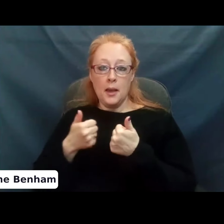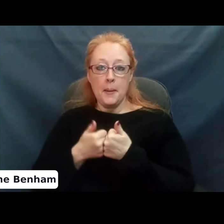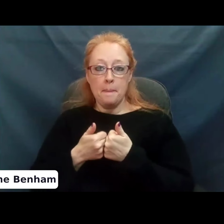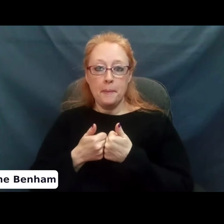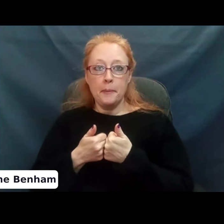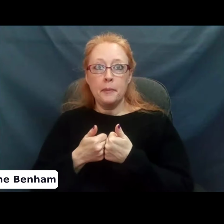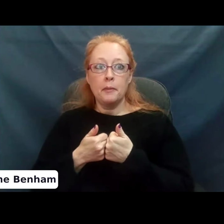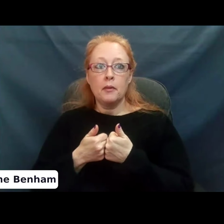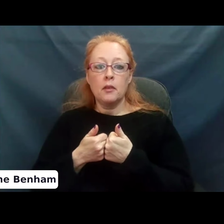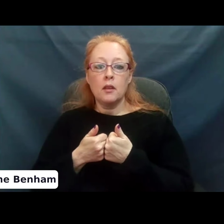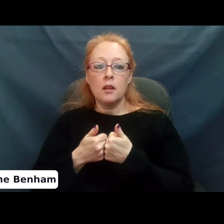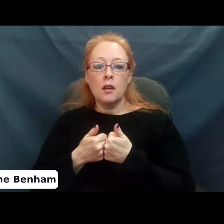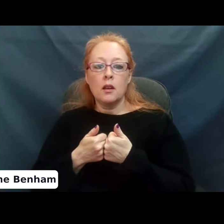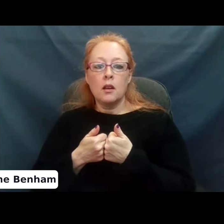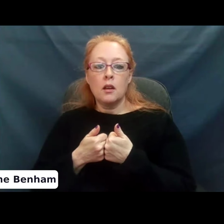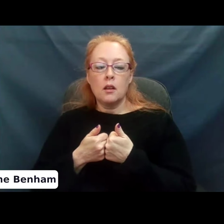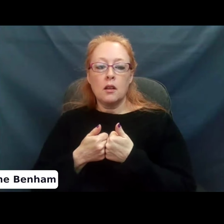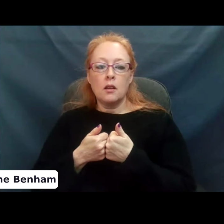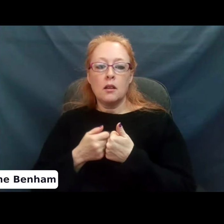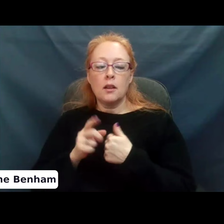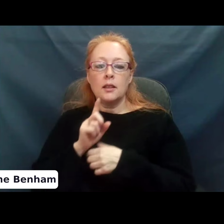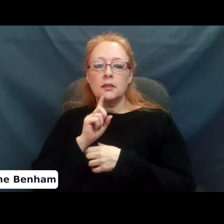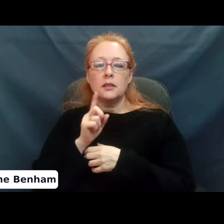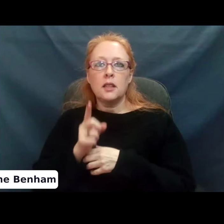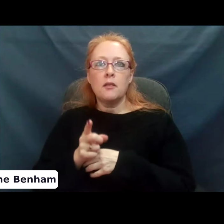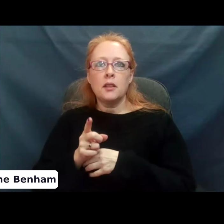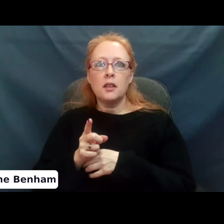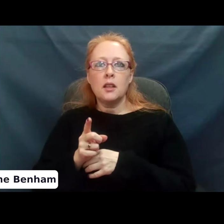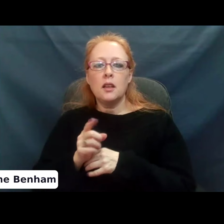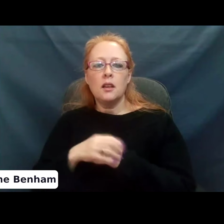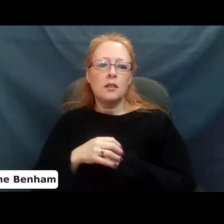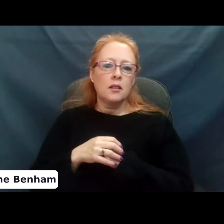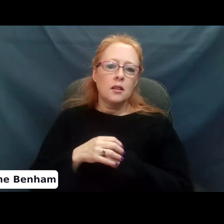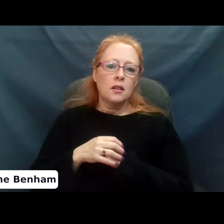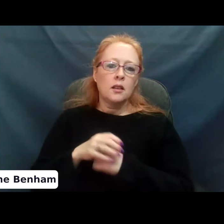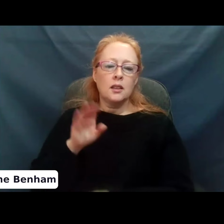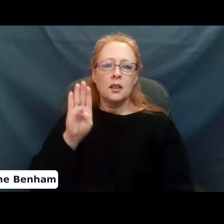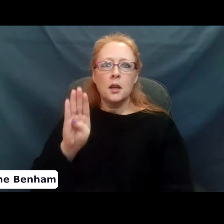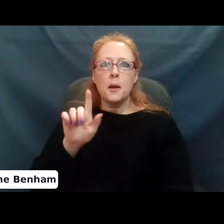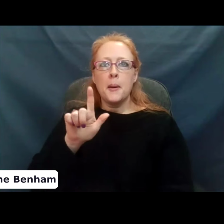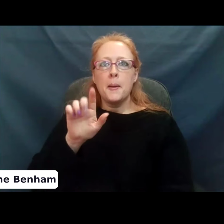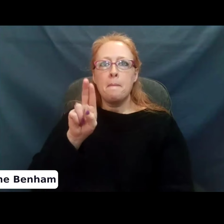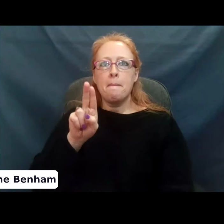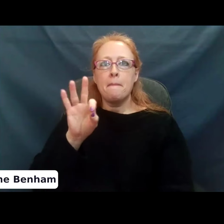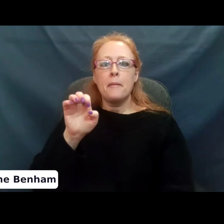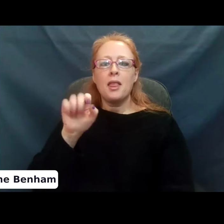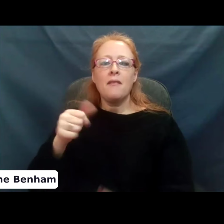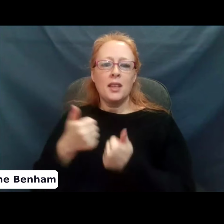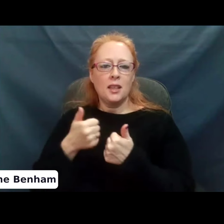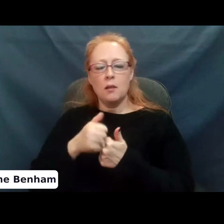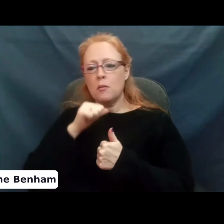But it's kind of a fun game. It's a definitely a bluffing game.